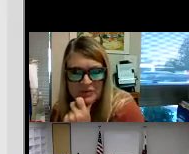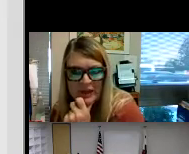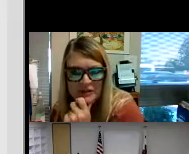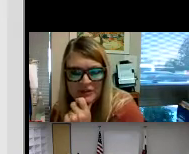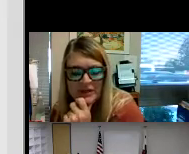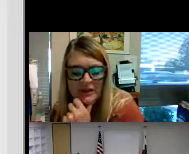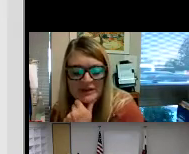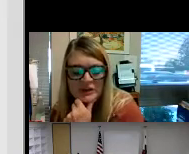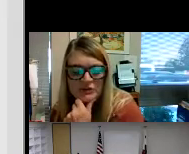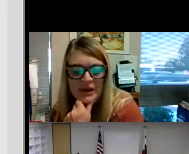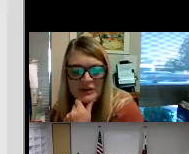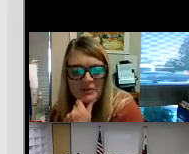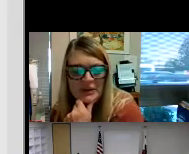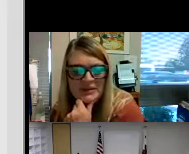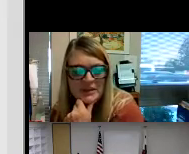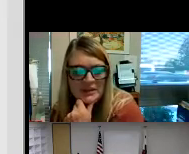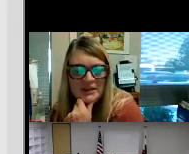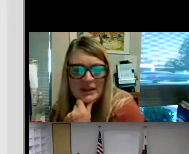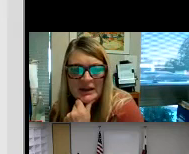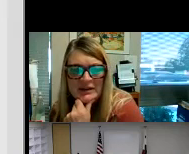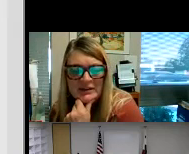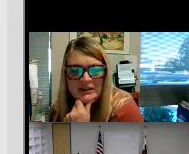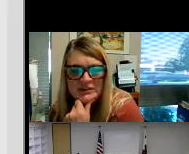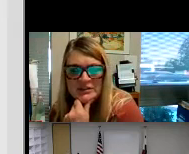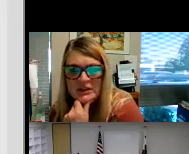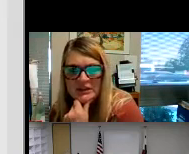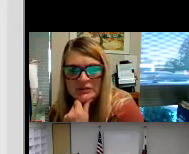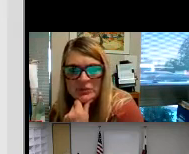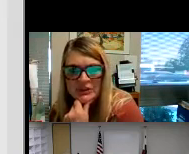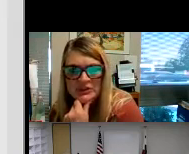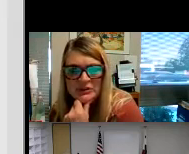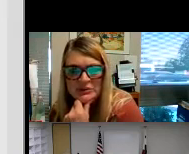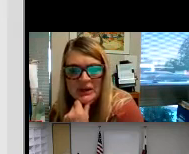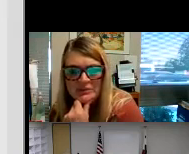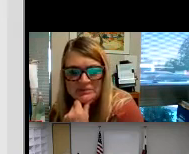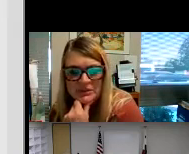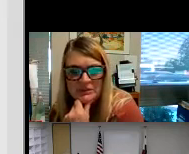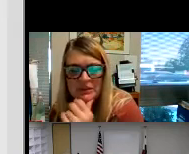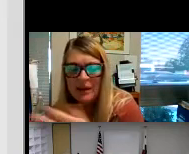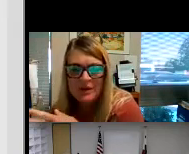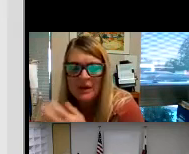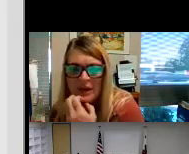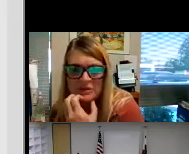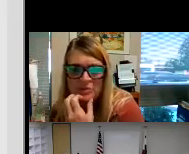would like to Eli thank you for that comment and uh just kind of want to um elaborate on that as